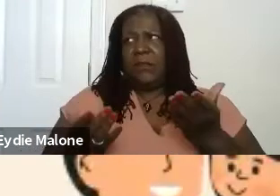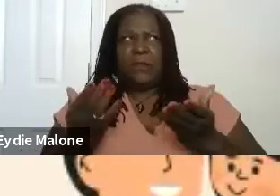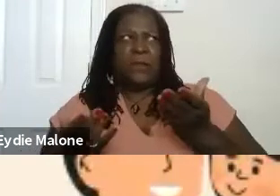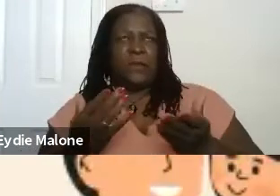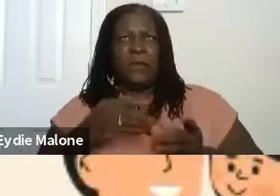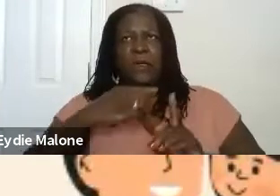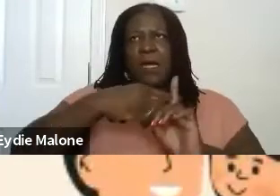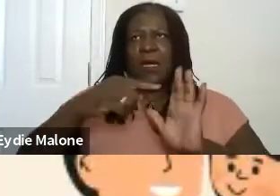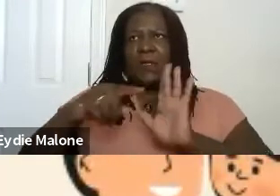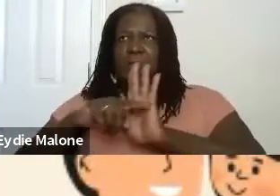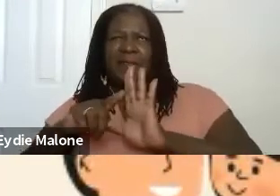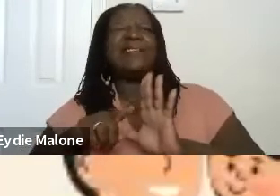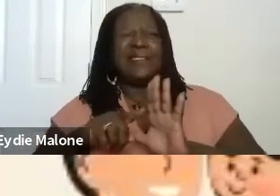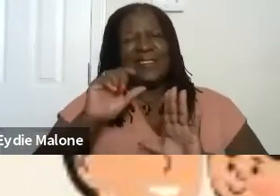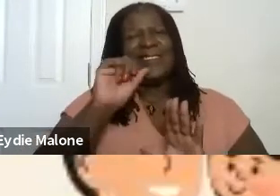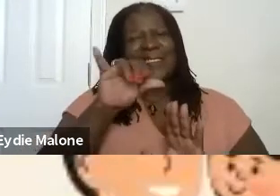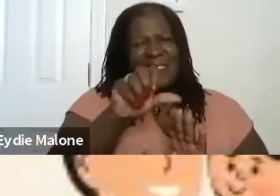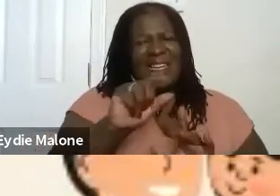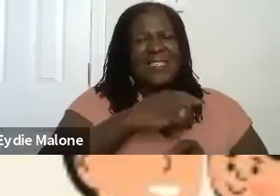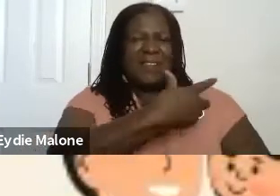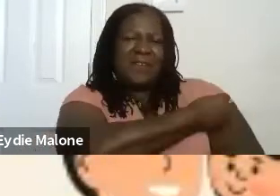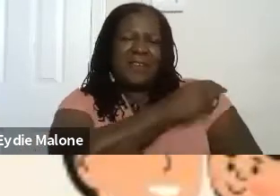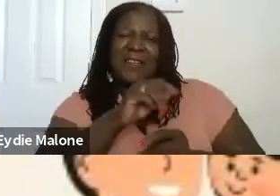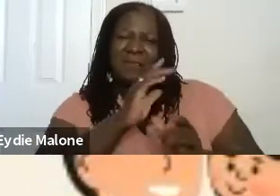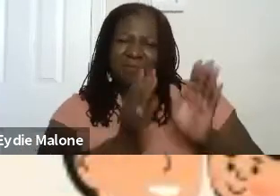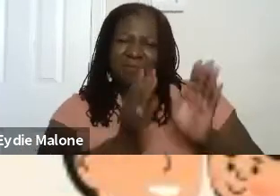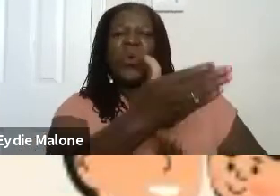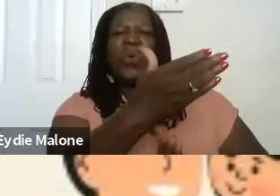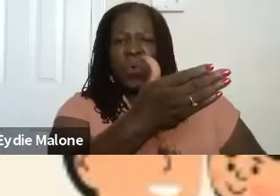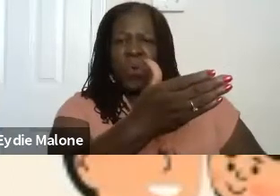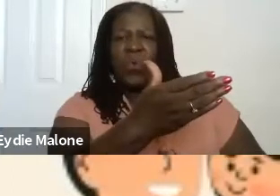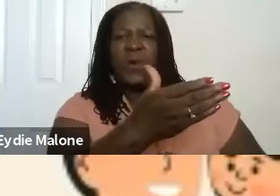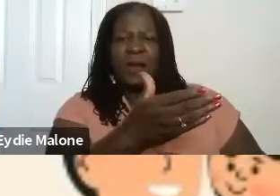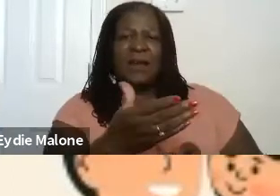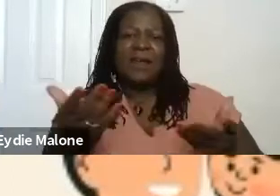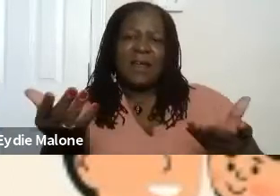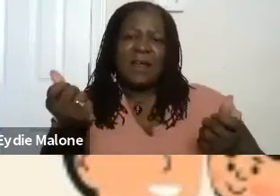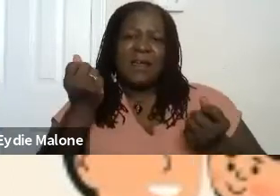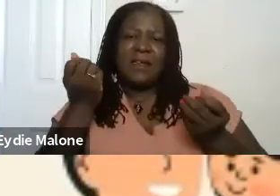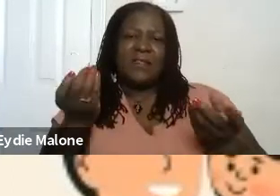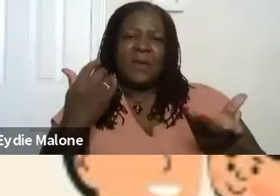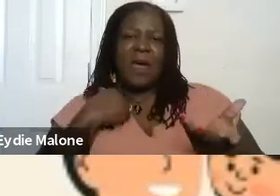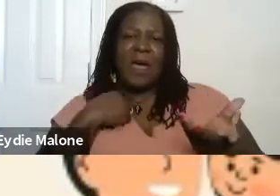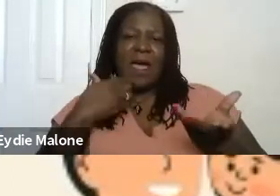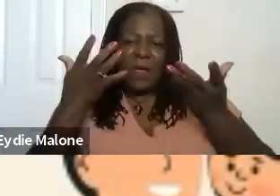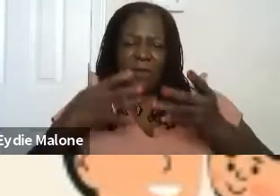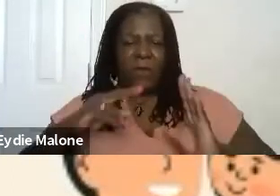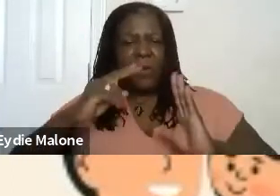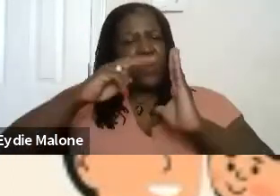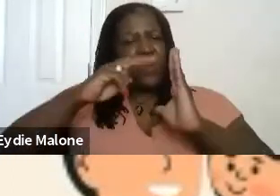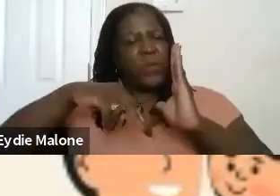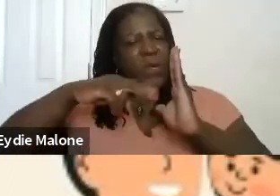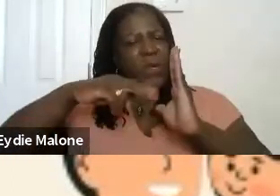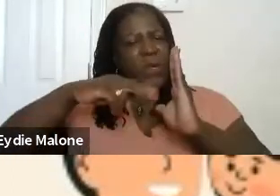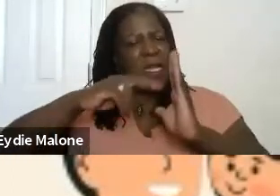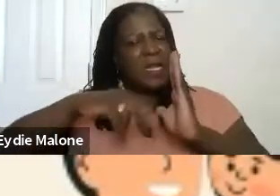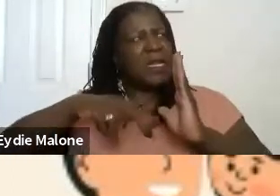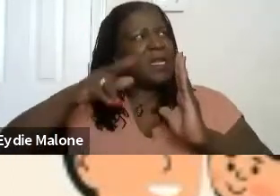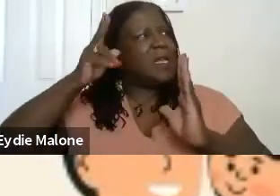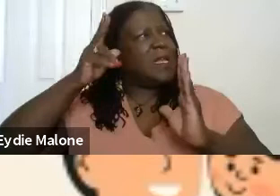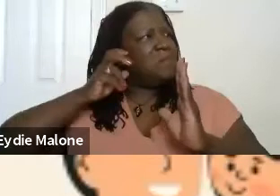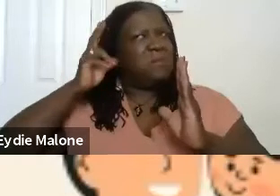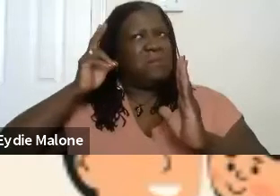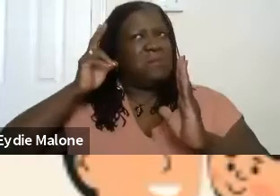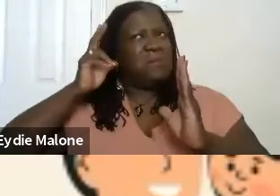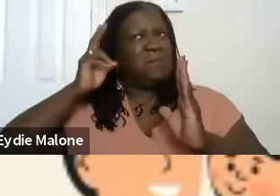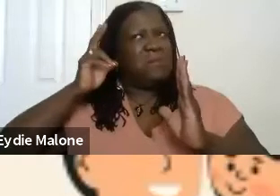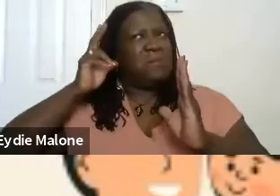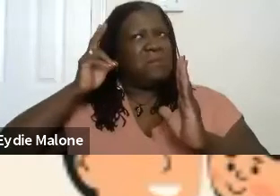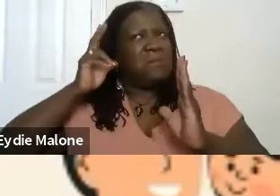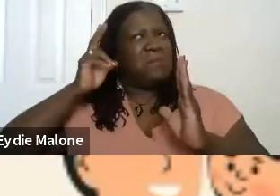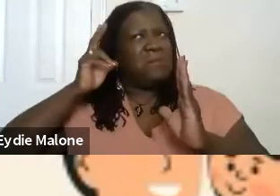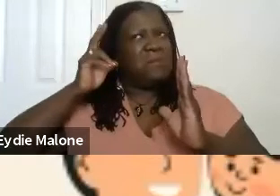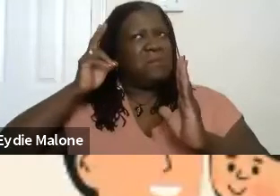to go. And I after reading and hearing and talking to both my personal doctor and another